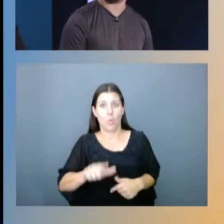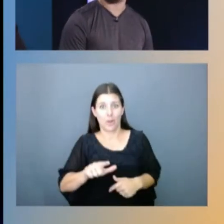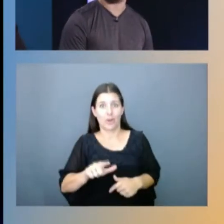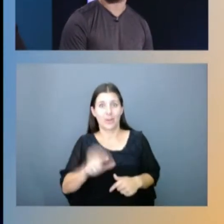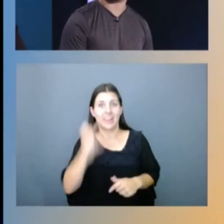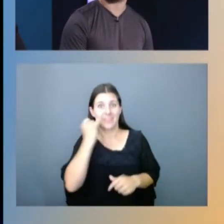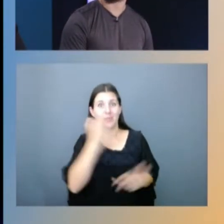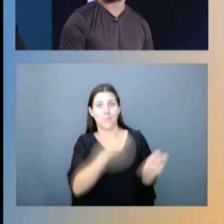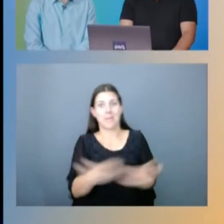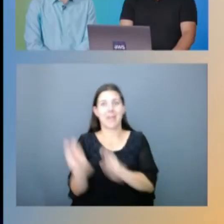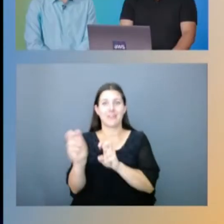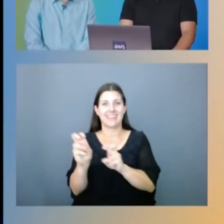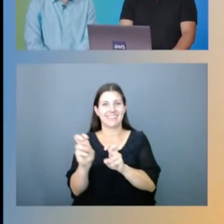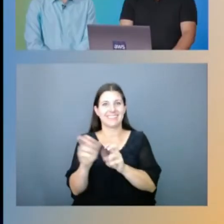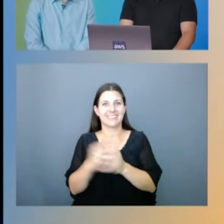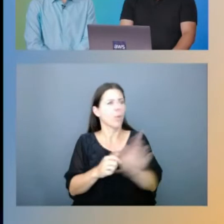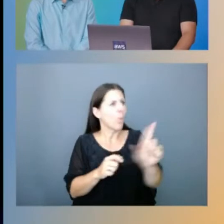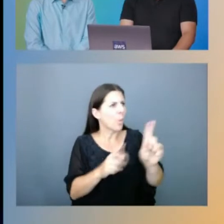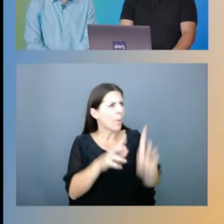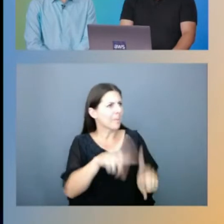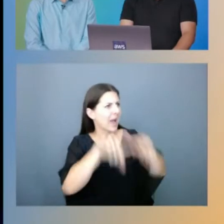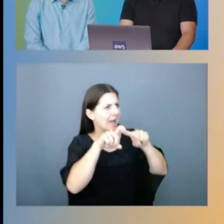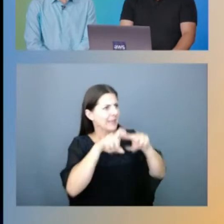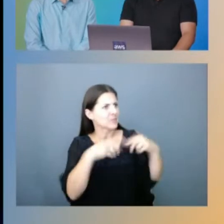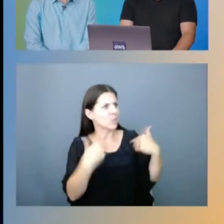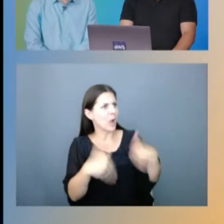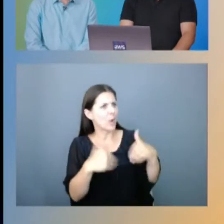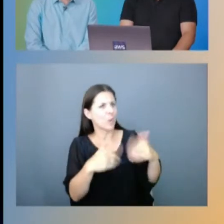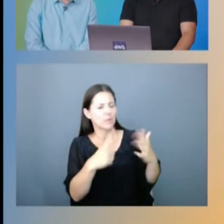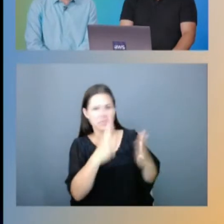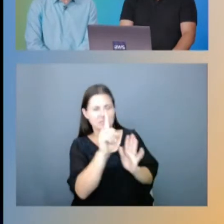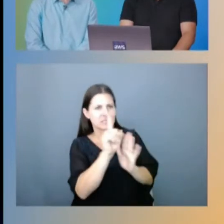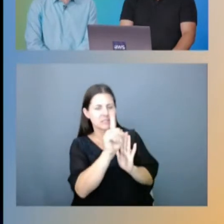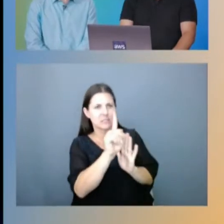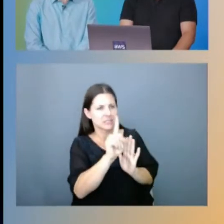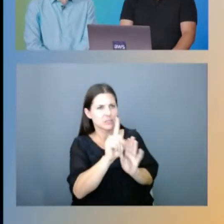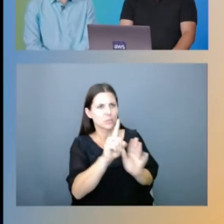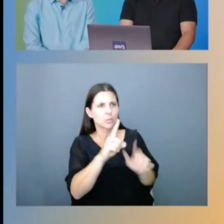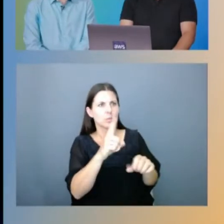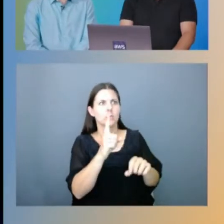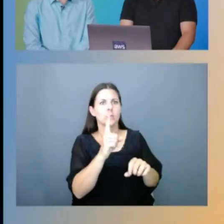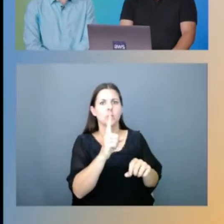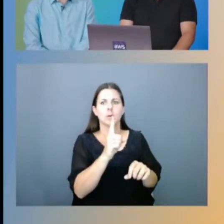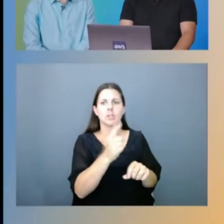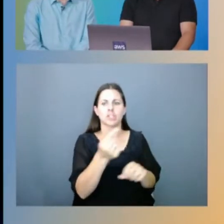Maybe we should pause here and take just a timing note here, G4dn and G5